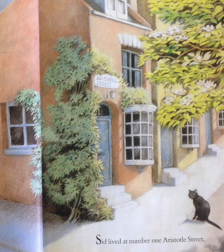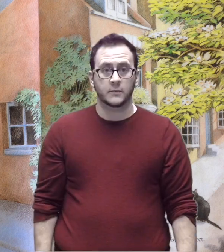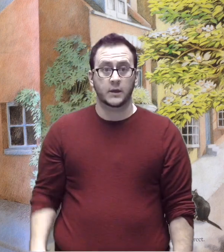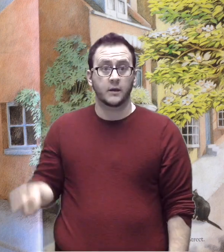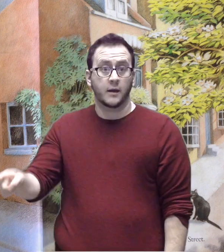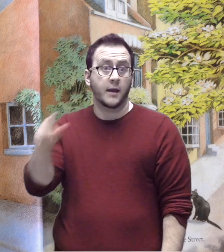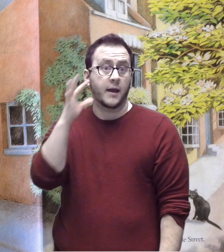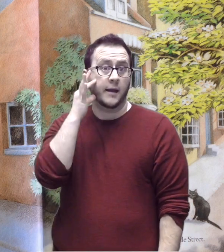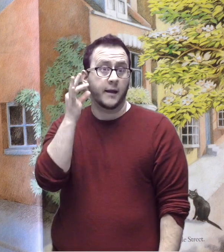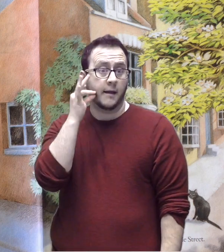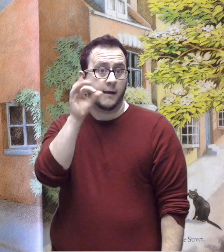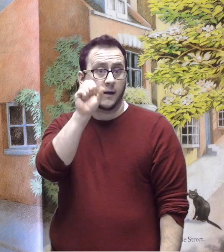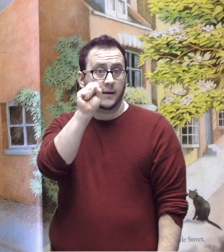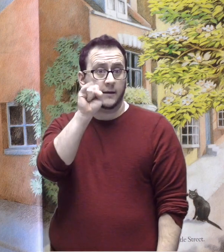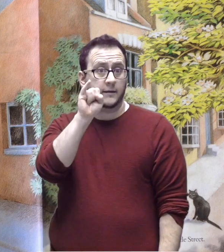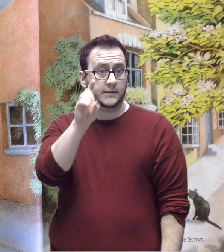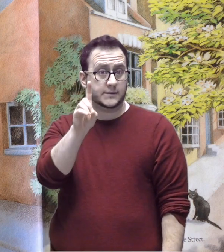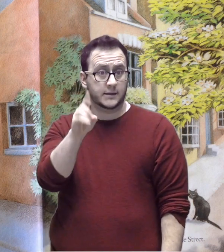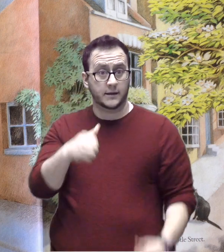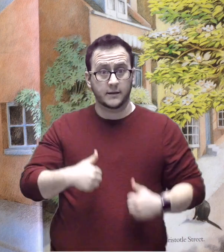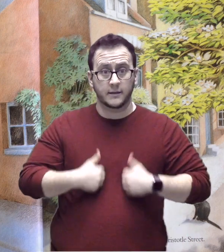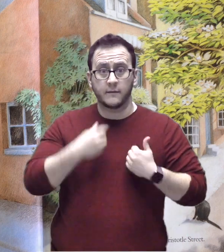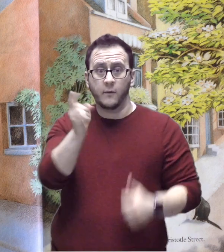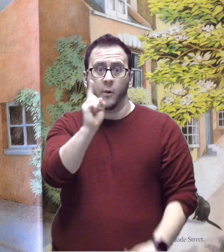Sid lived at number one Aristotle Street.